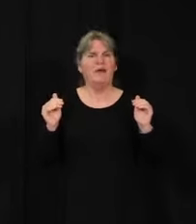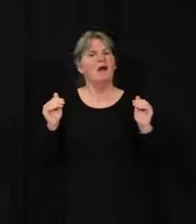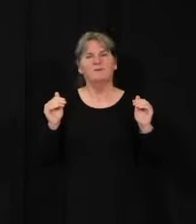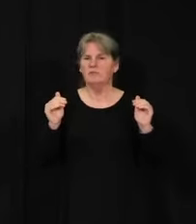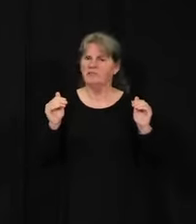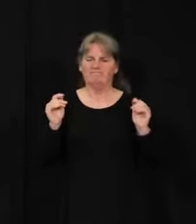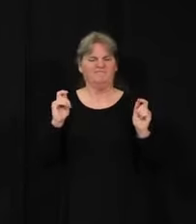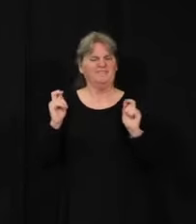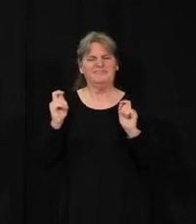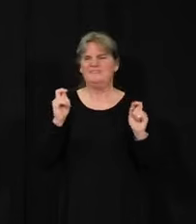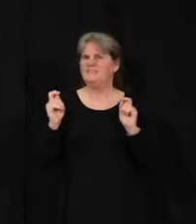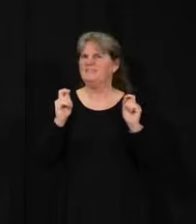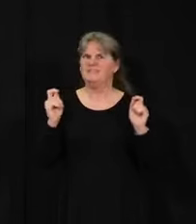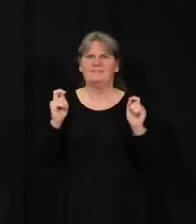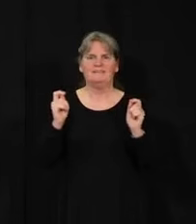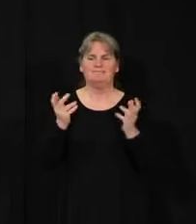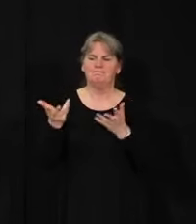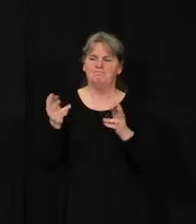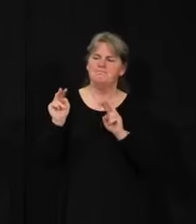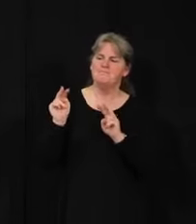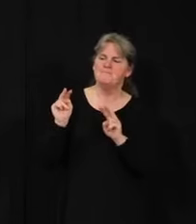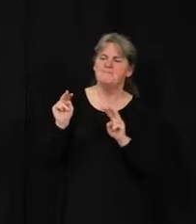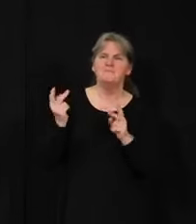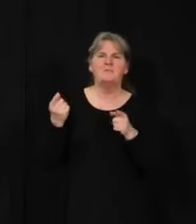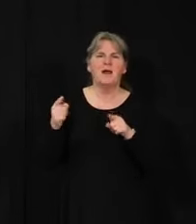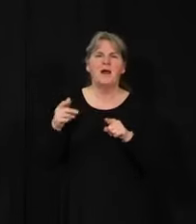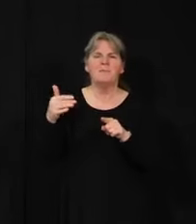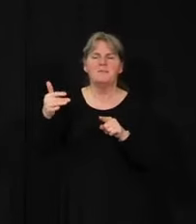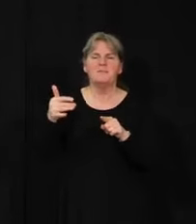conversation right now. And again, we are working hand